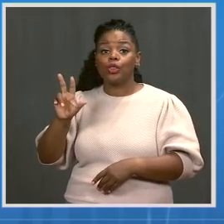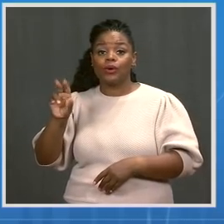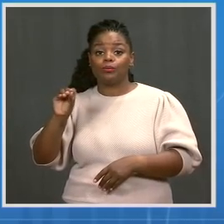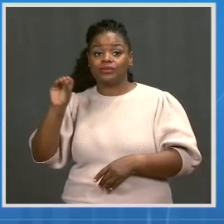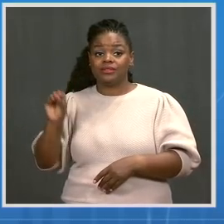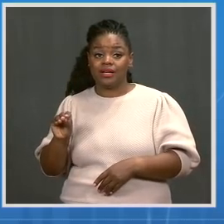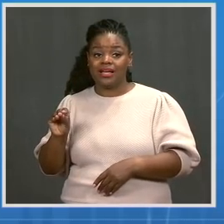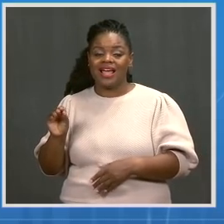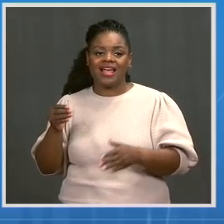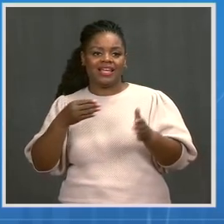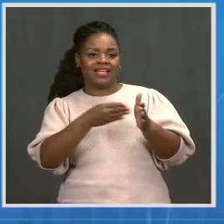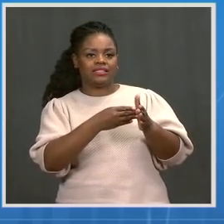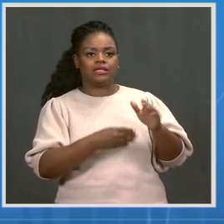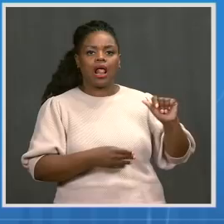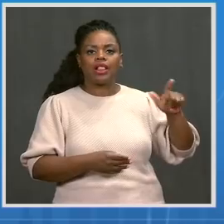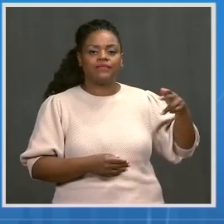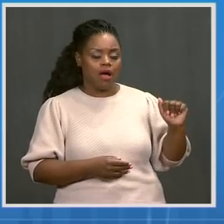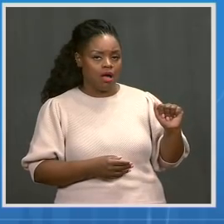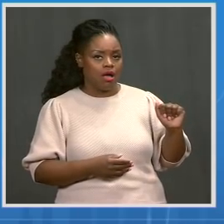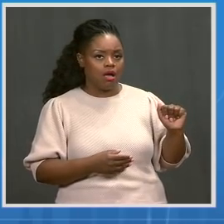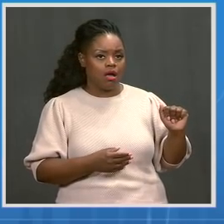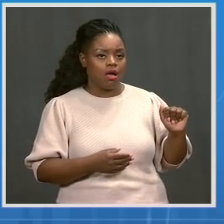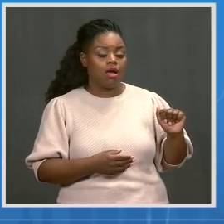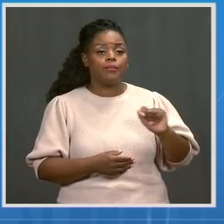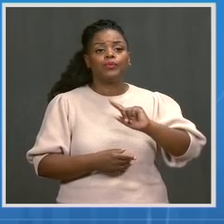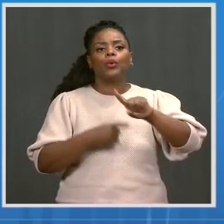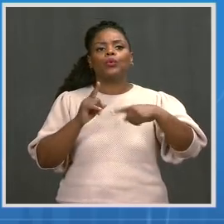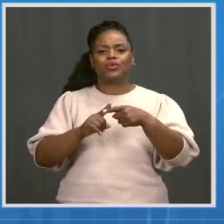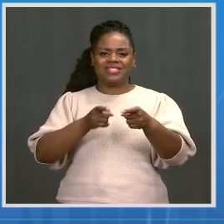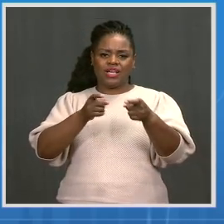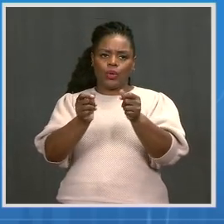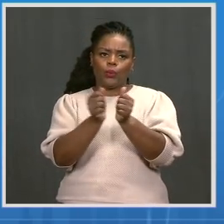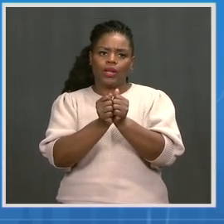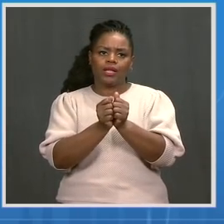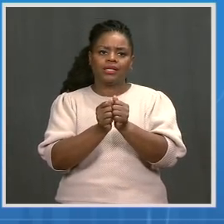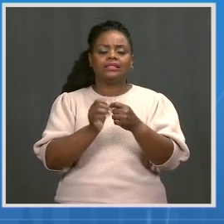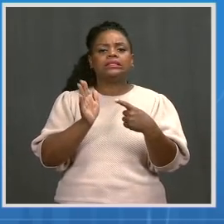when you're dealing with symptomatic disease. Next slide.